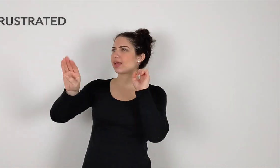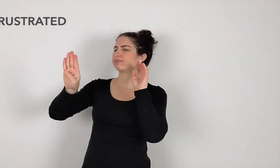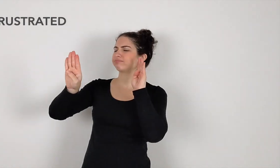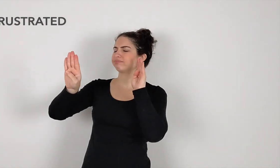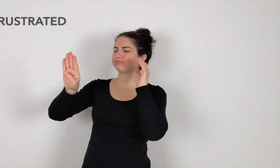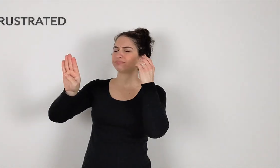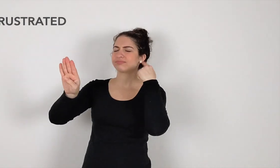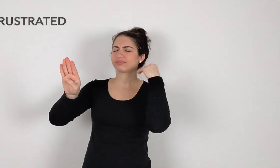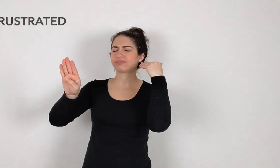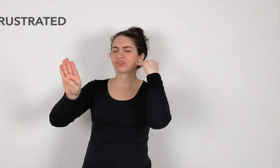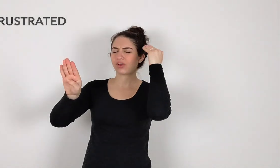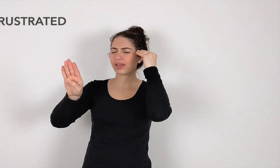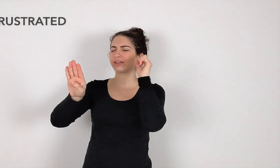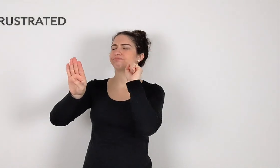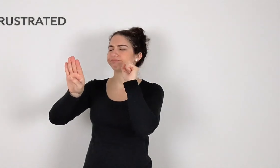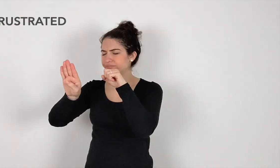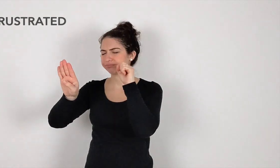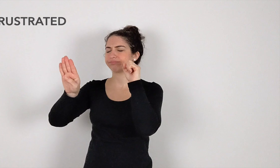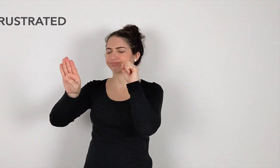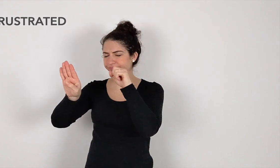It's like you're hitting your head against a wall.